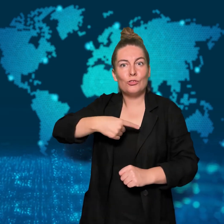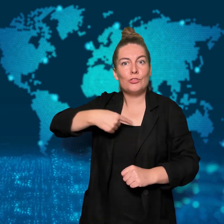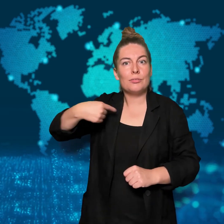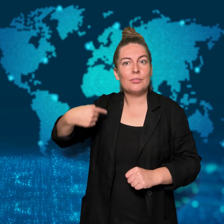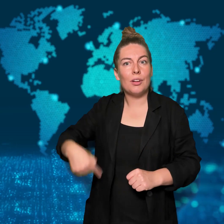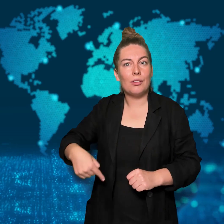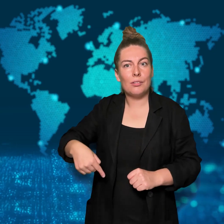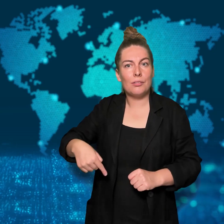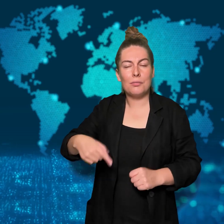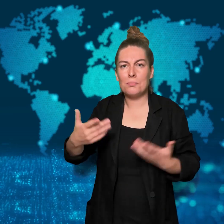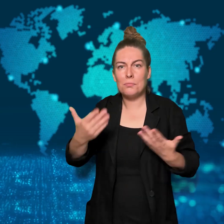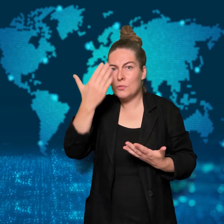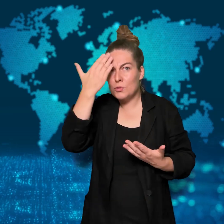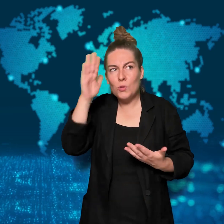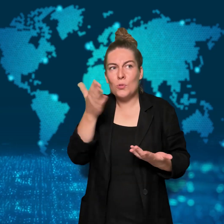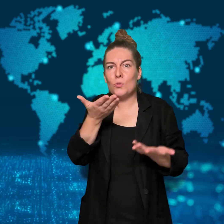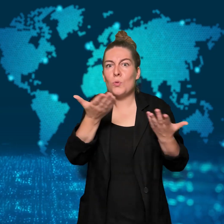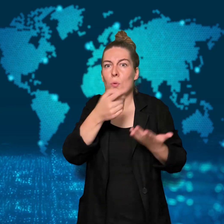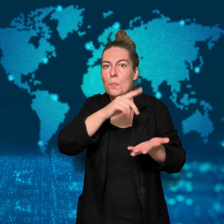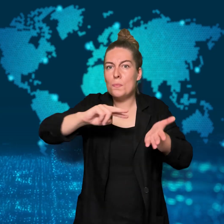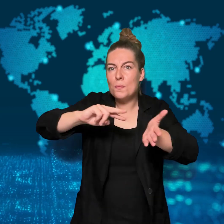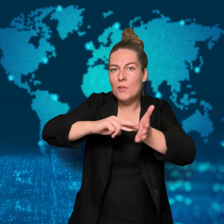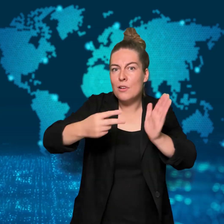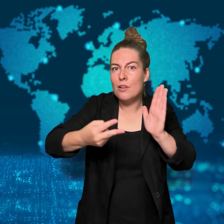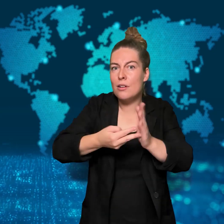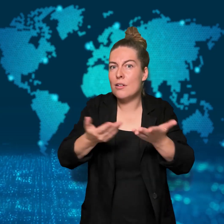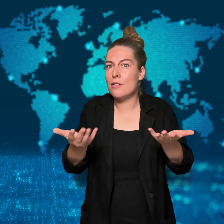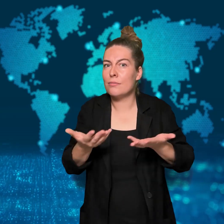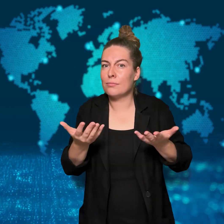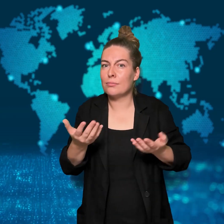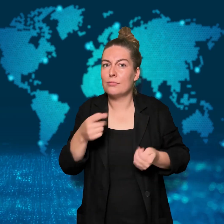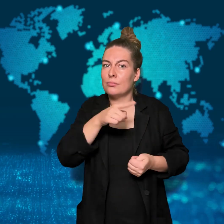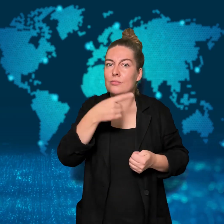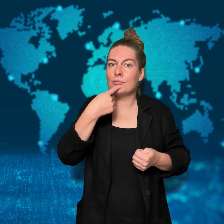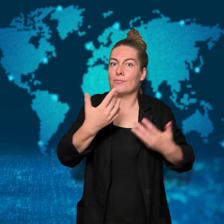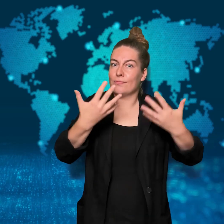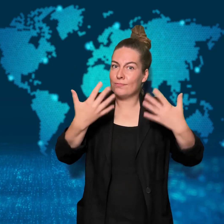"jeopardizing China's sovereignty and security."